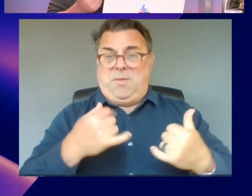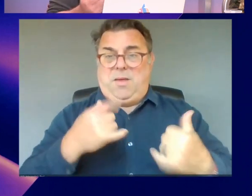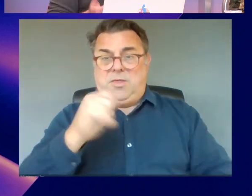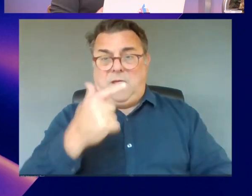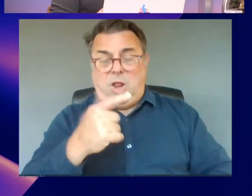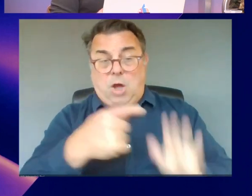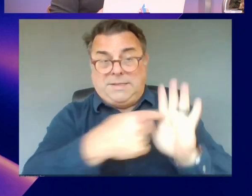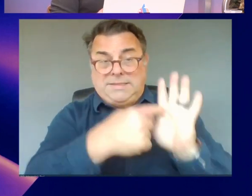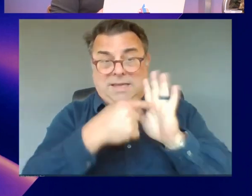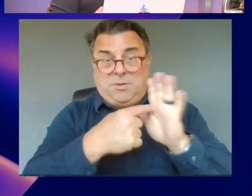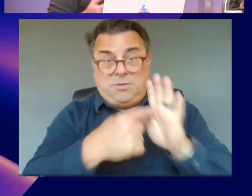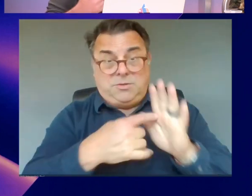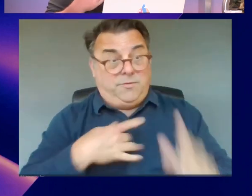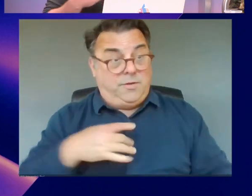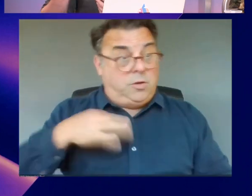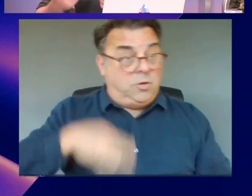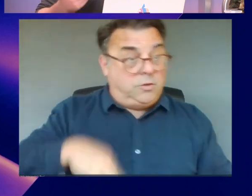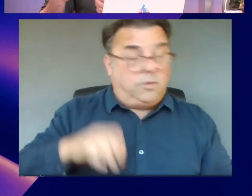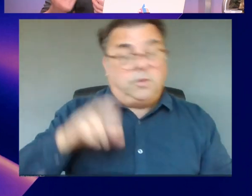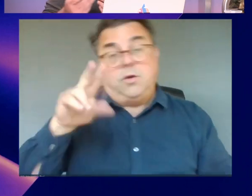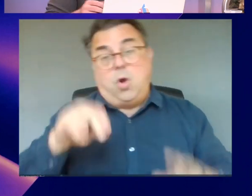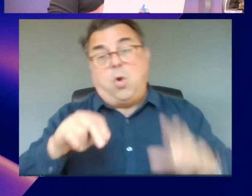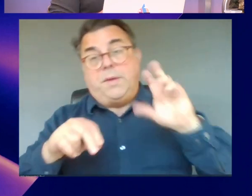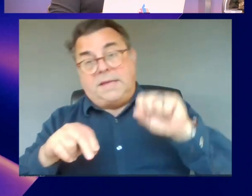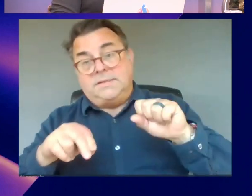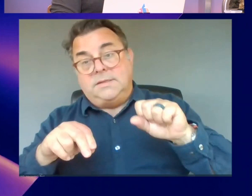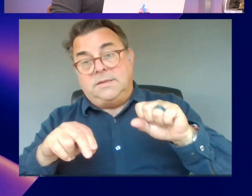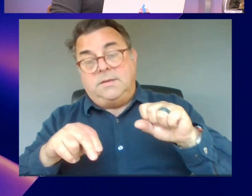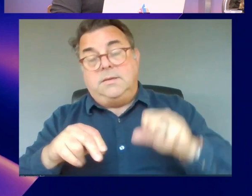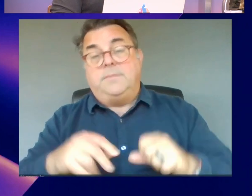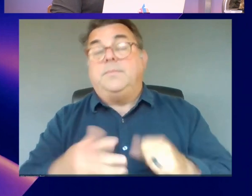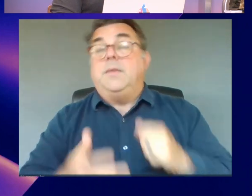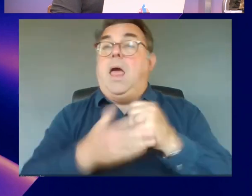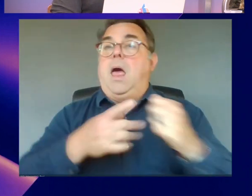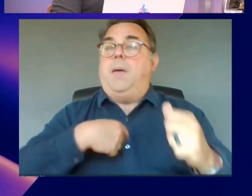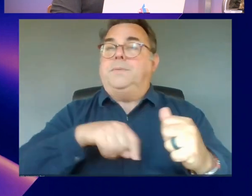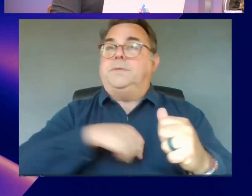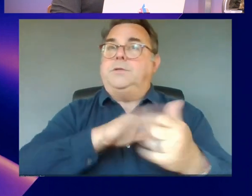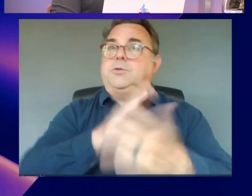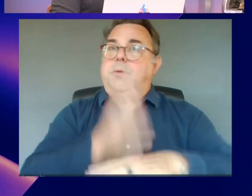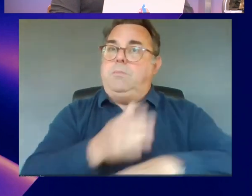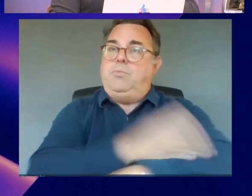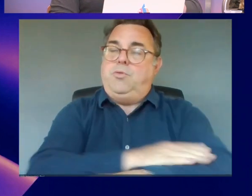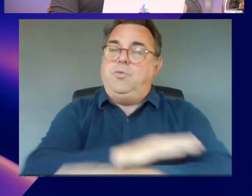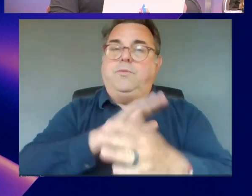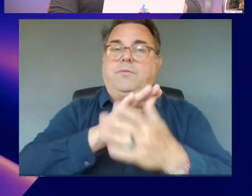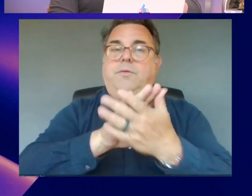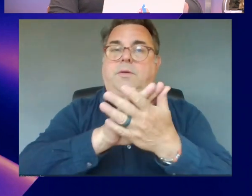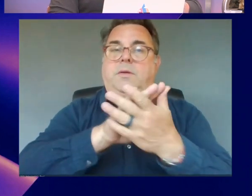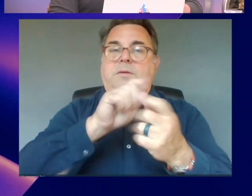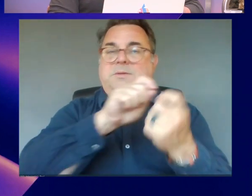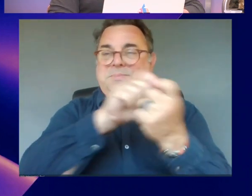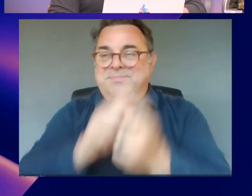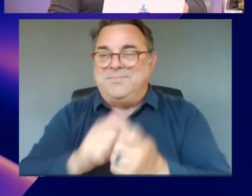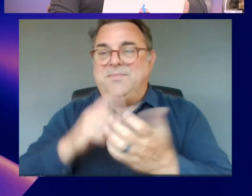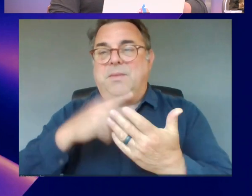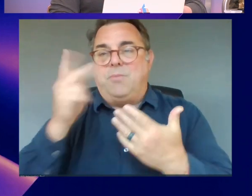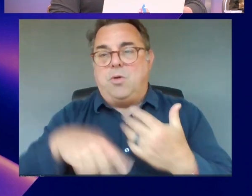are they useful for you or not? And again, helping us become better over the future. So kind of disabling that, as we go back